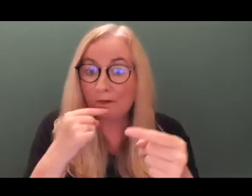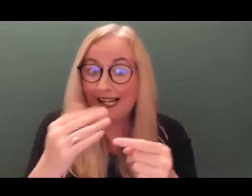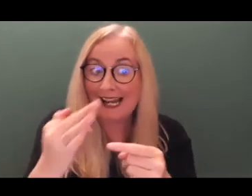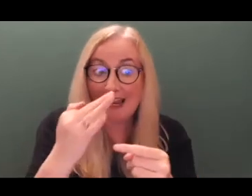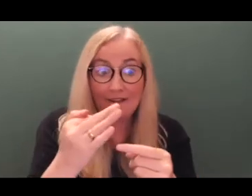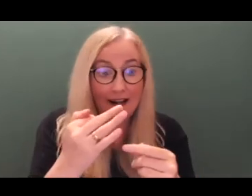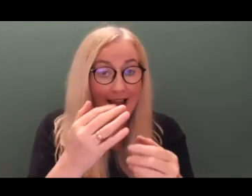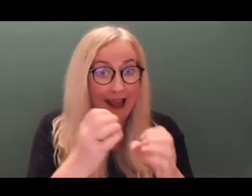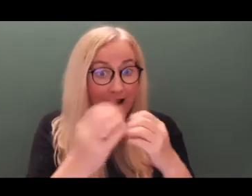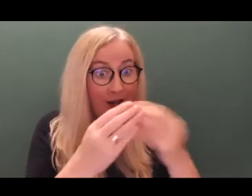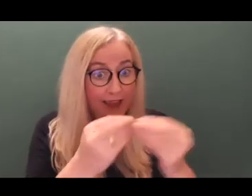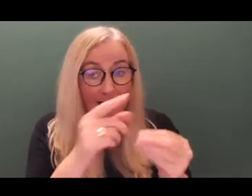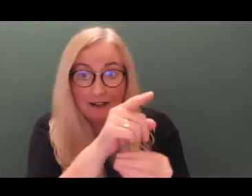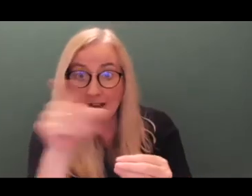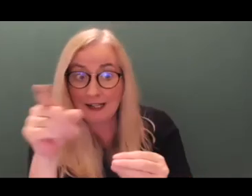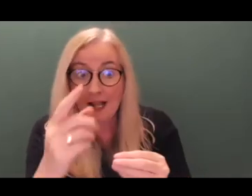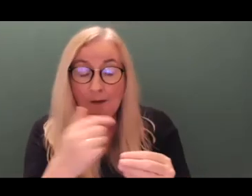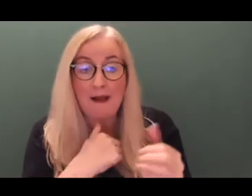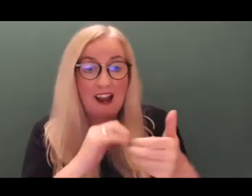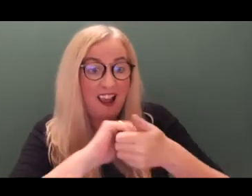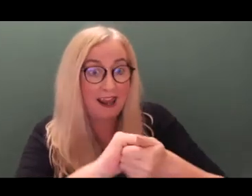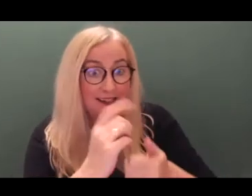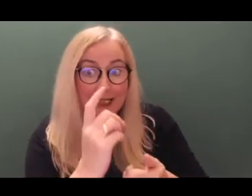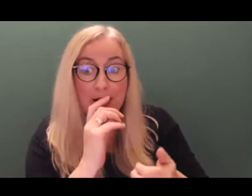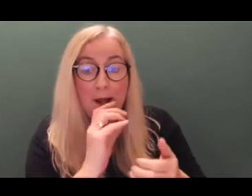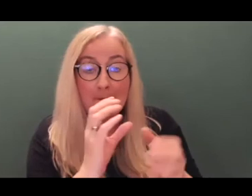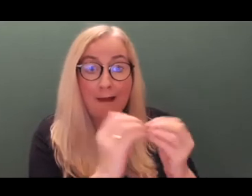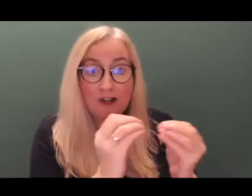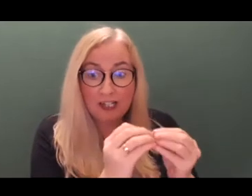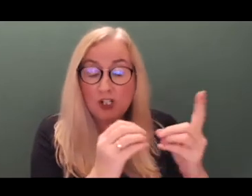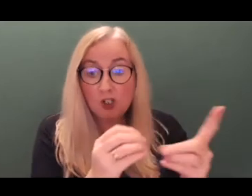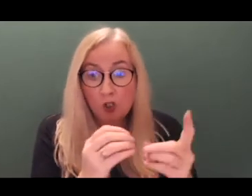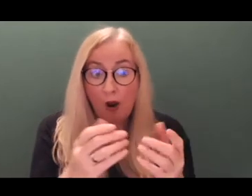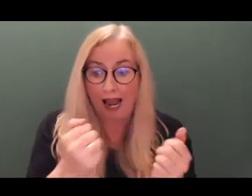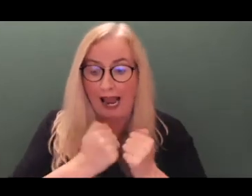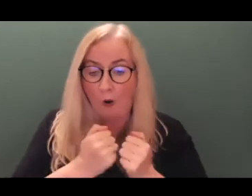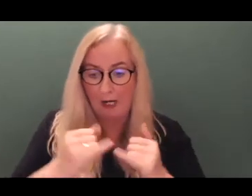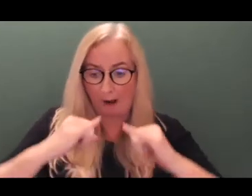by my colleagues here, comes to pass, that our capacity to respond to that will be quite limited,